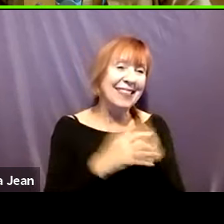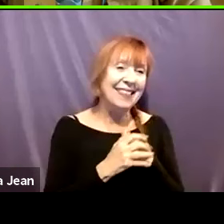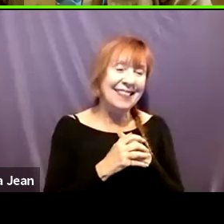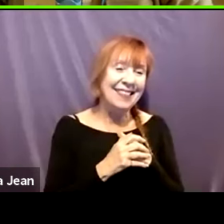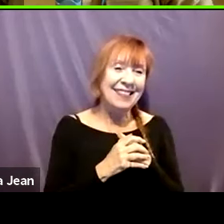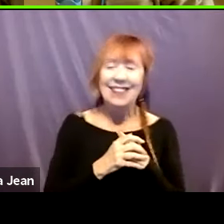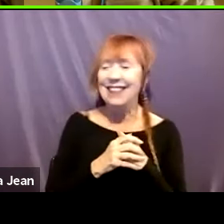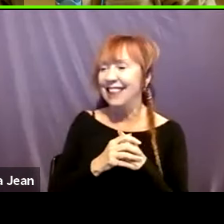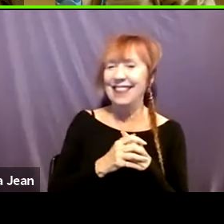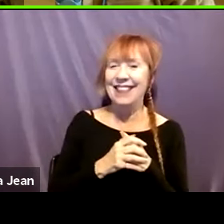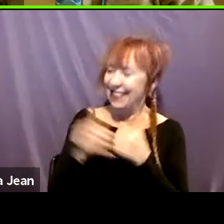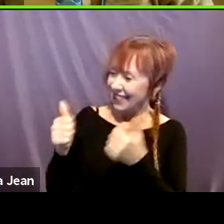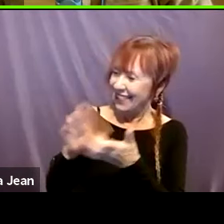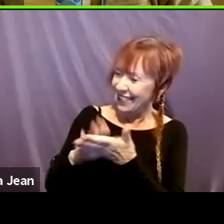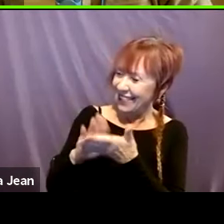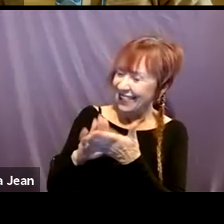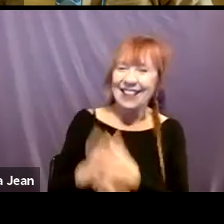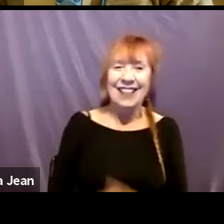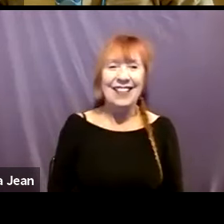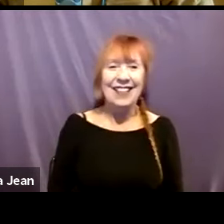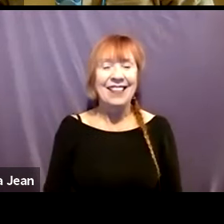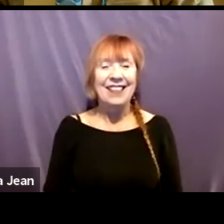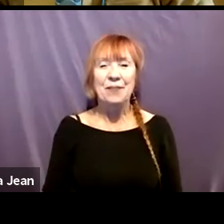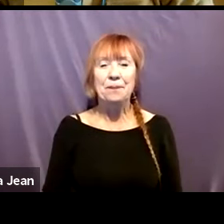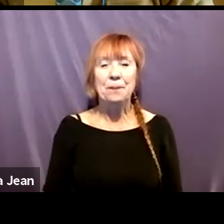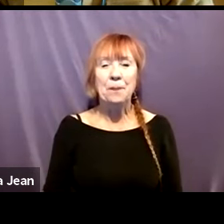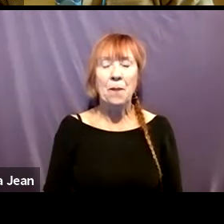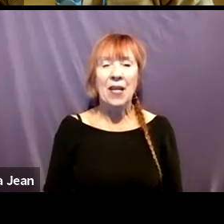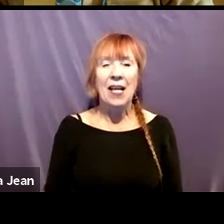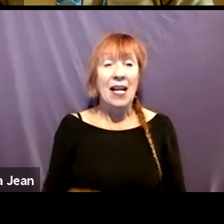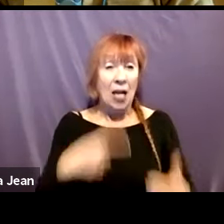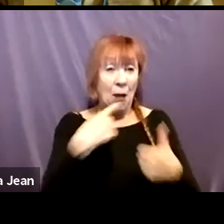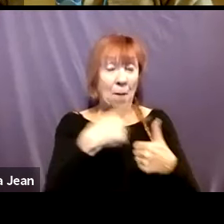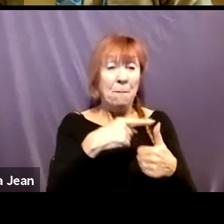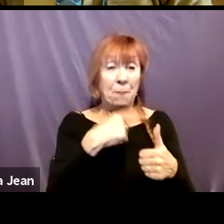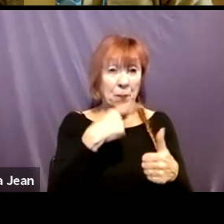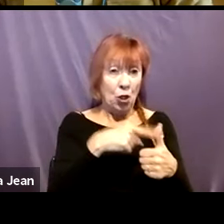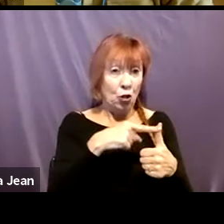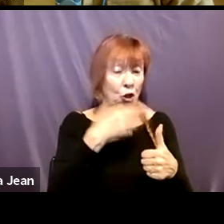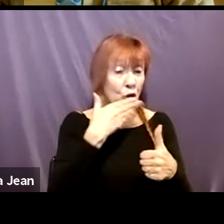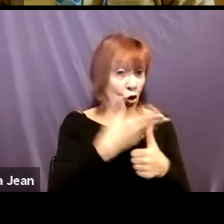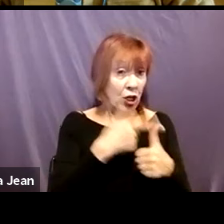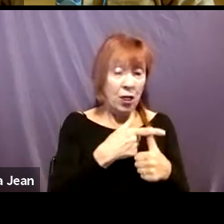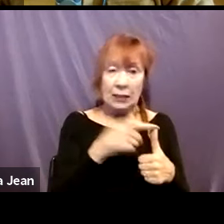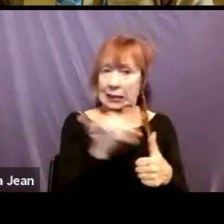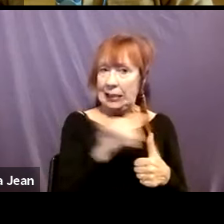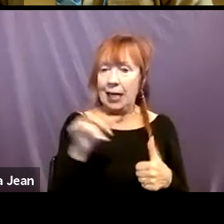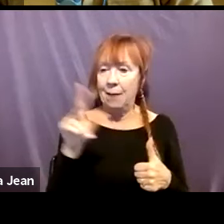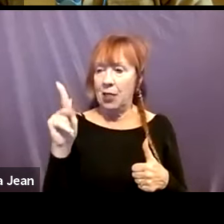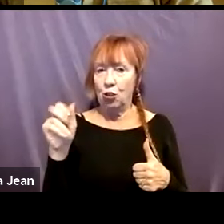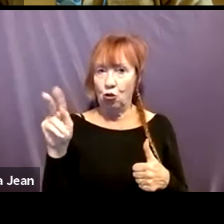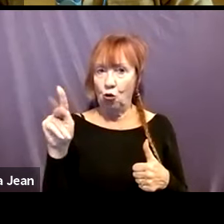What's your good, and bad, and shameless? My good is exactly what Kourtney said. I think the best thing to do if you're a writer